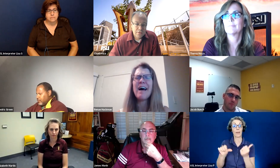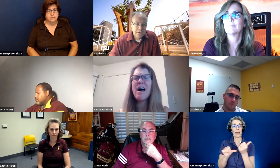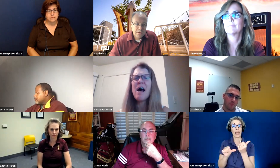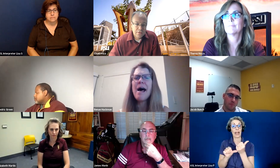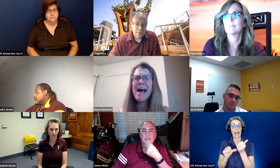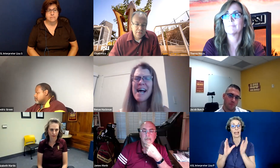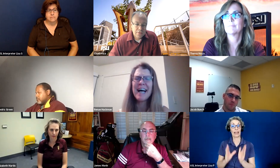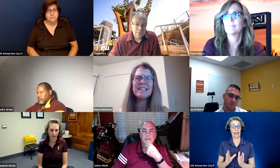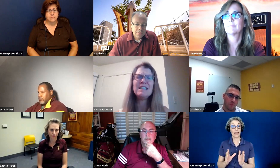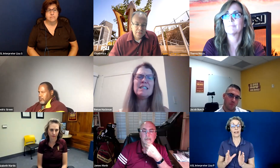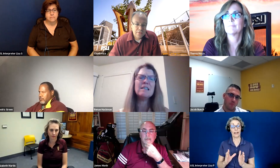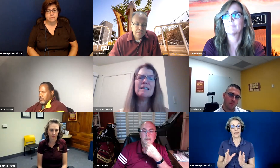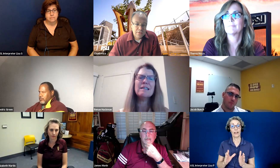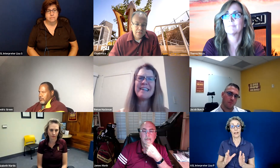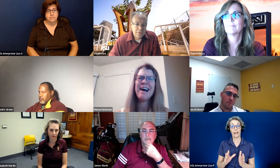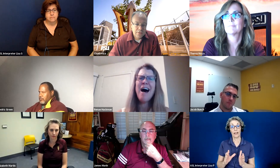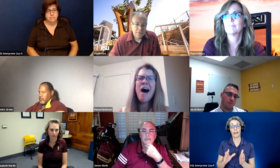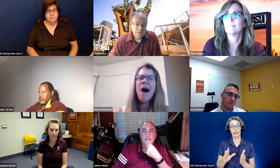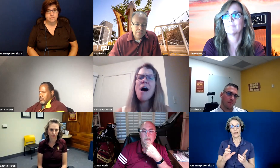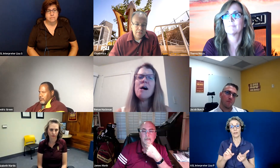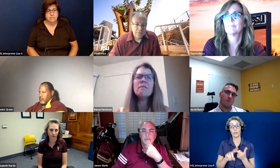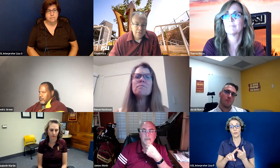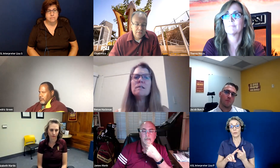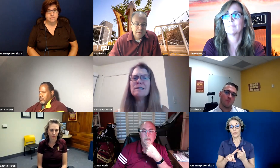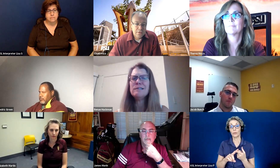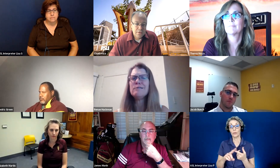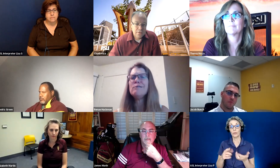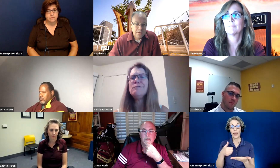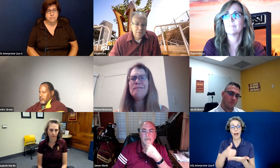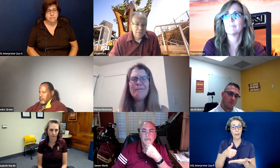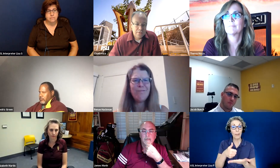(mumbles) of the student to the lab (mumbles) lab